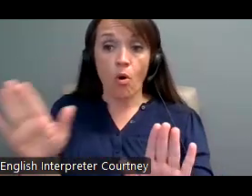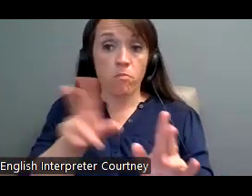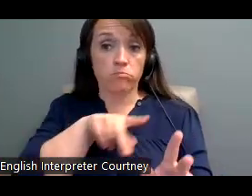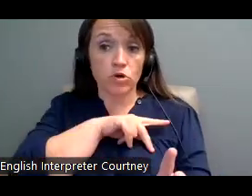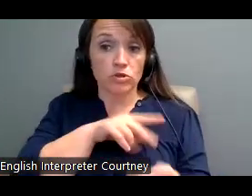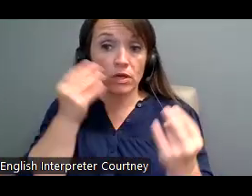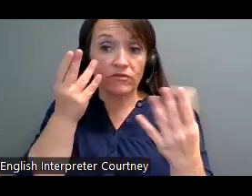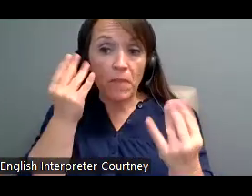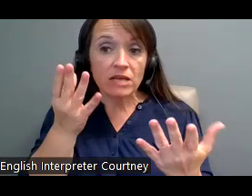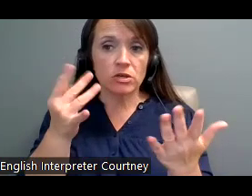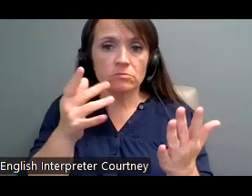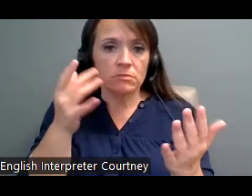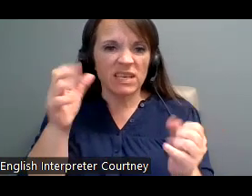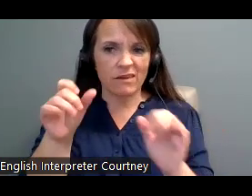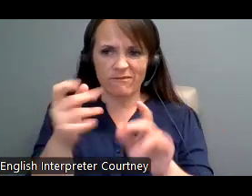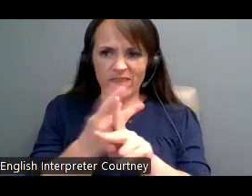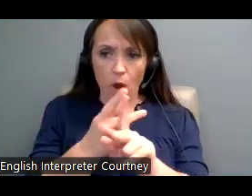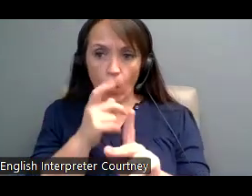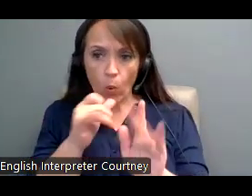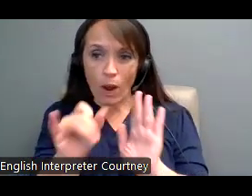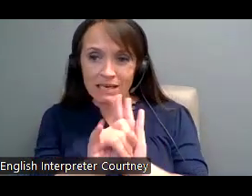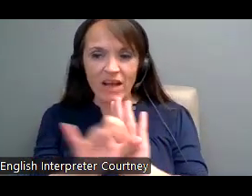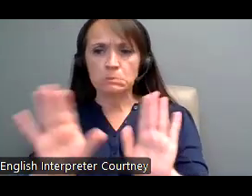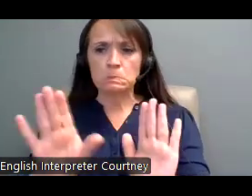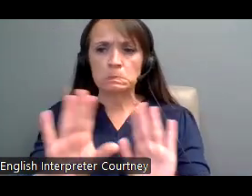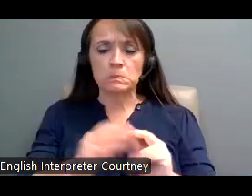this time. If you have questions come up during the presentation, put it on the